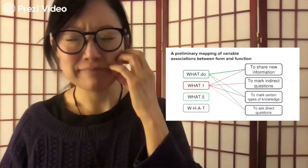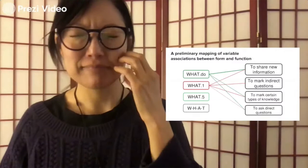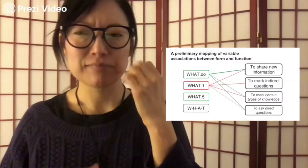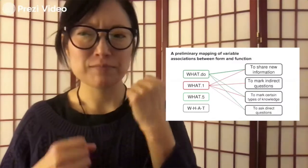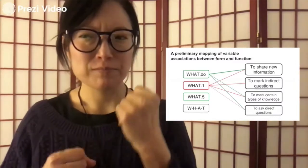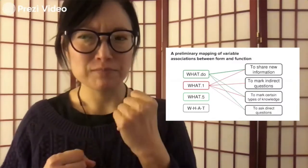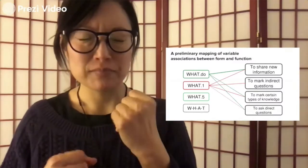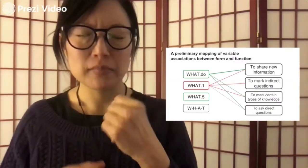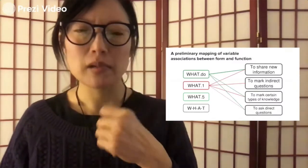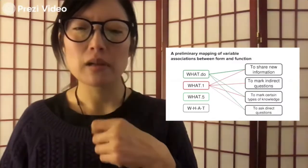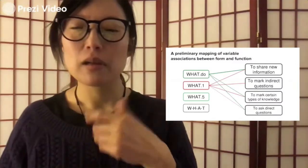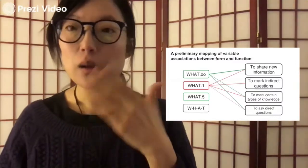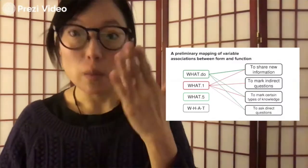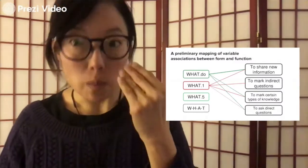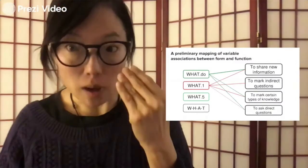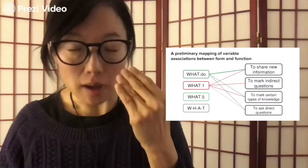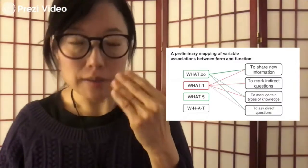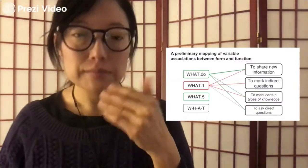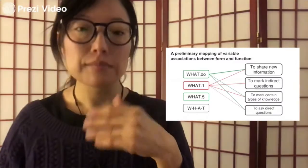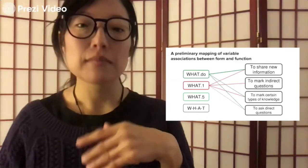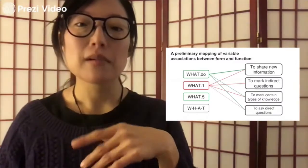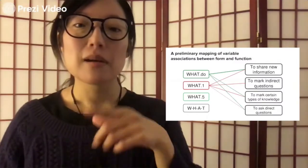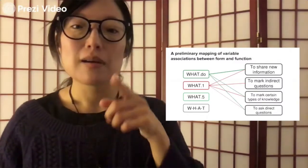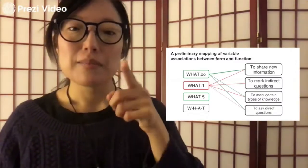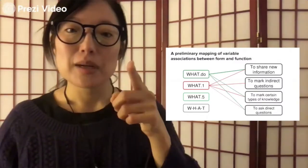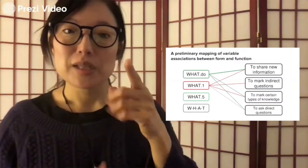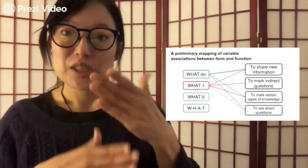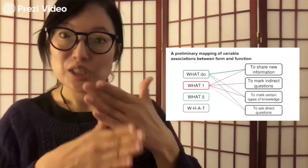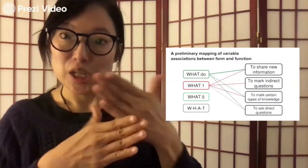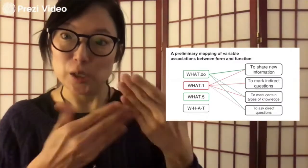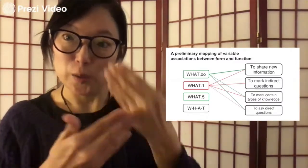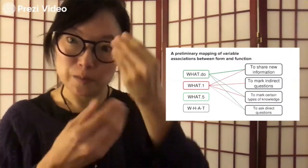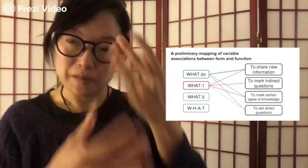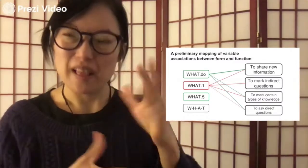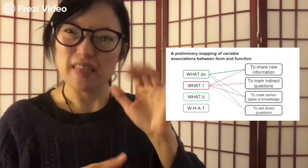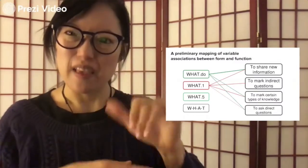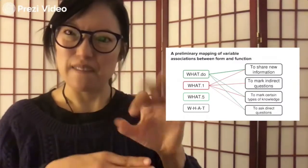function the thick green line indicates strength of